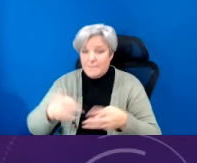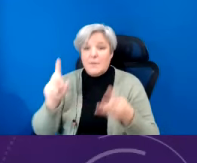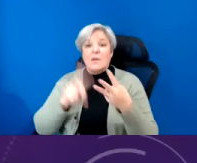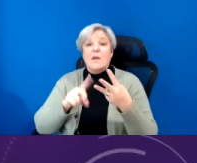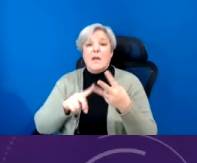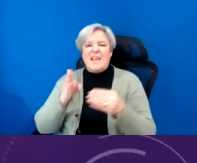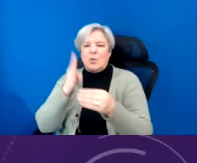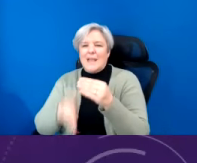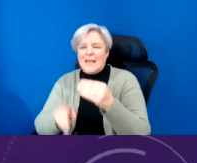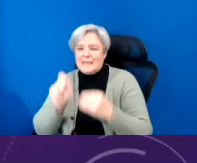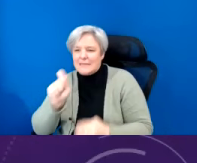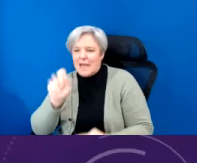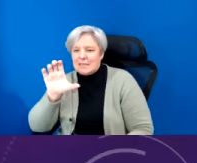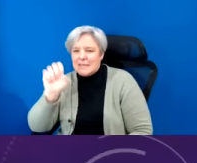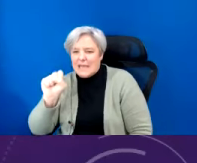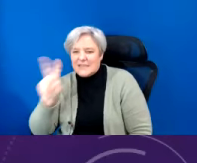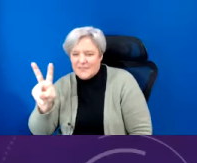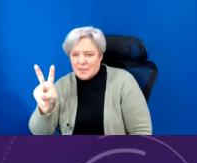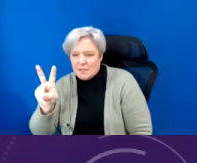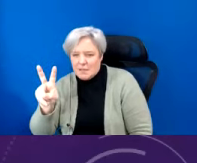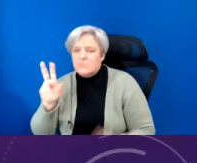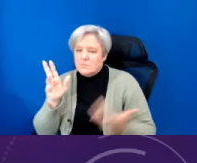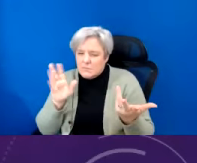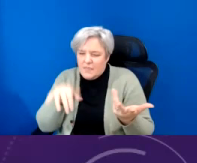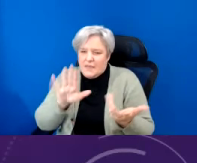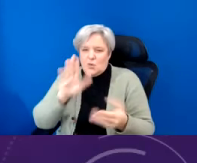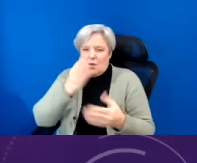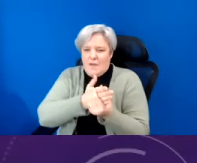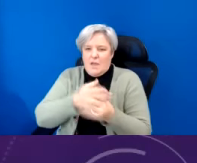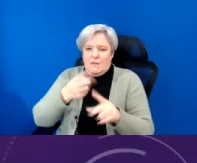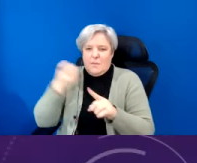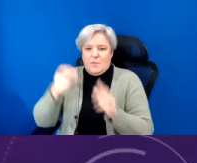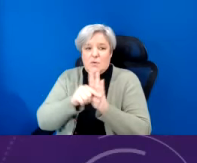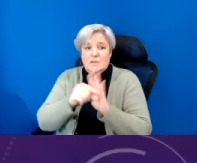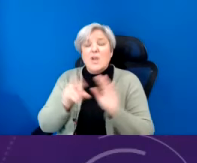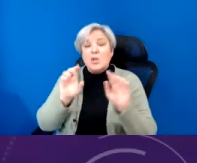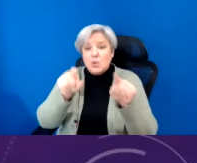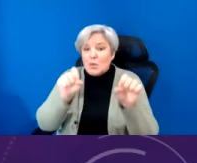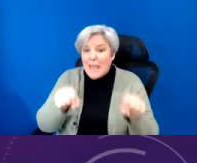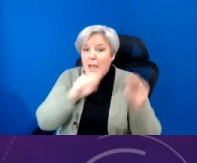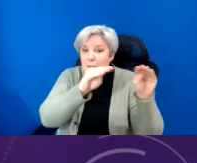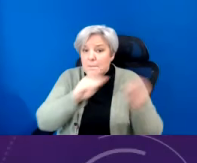with that CSV extension. You can move the file to your desktop